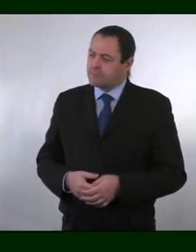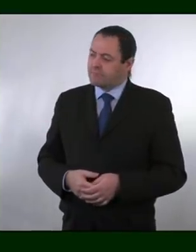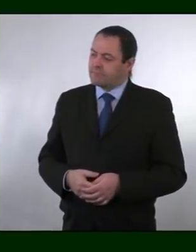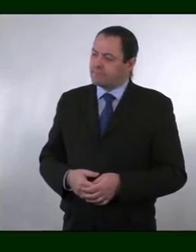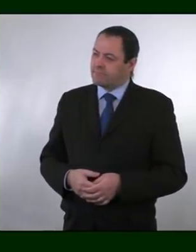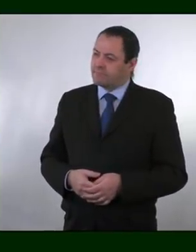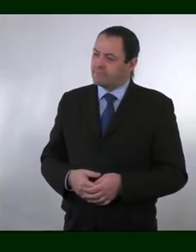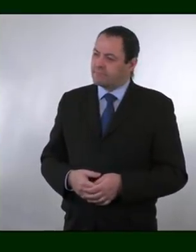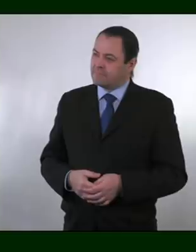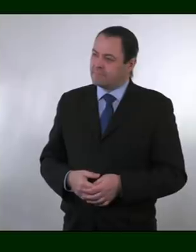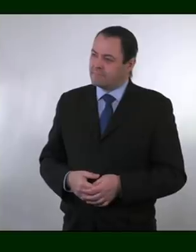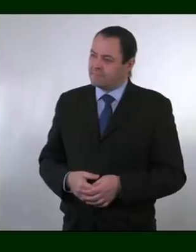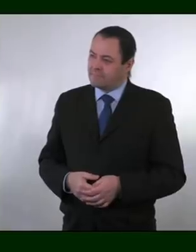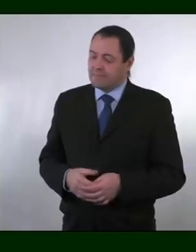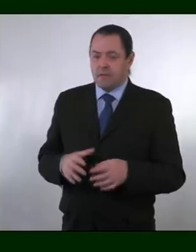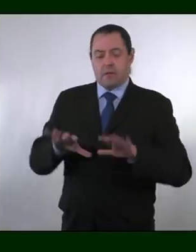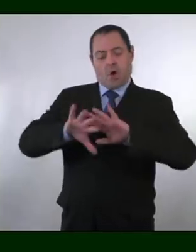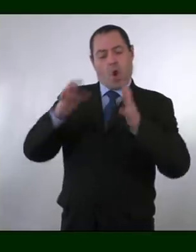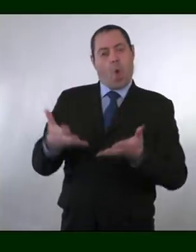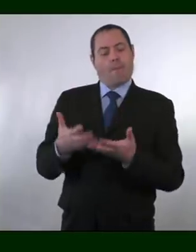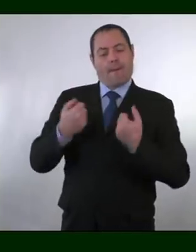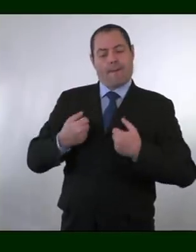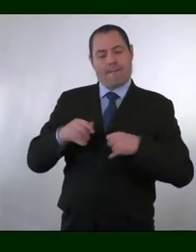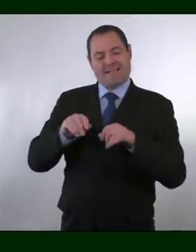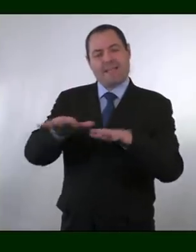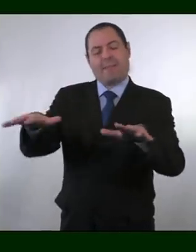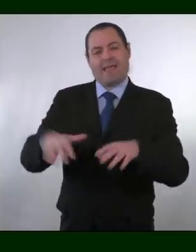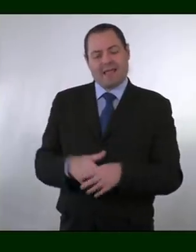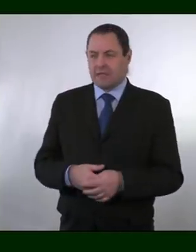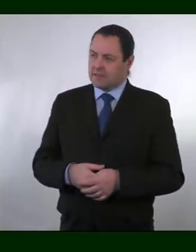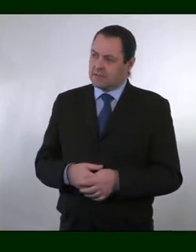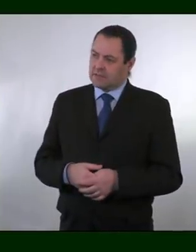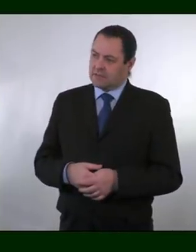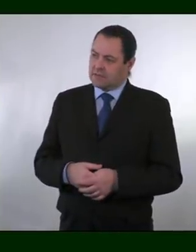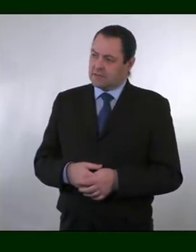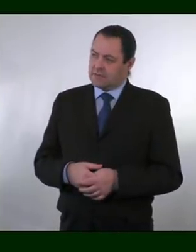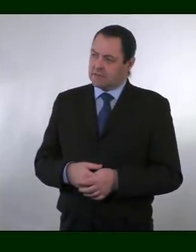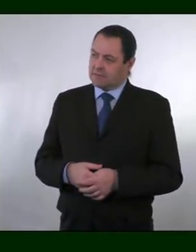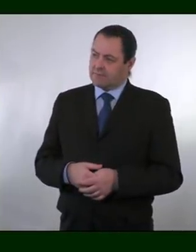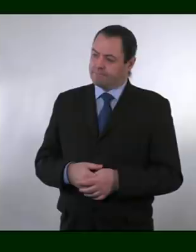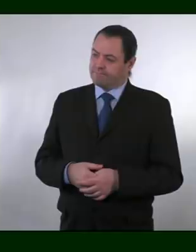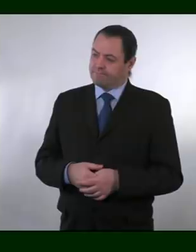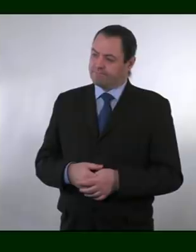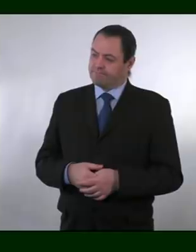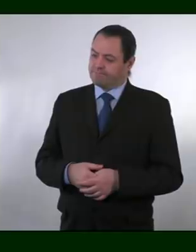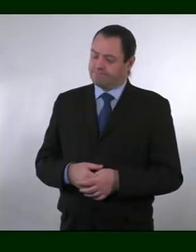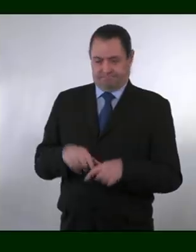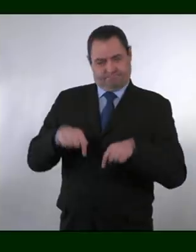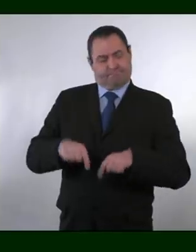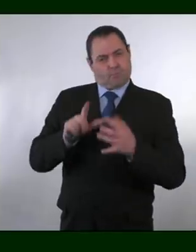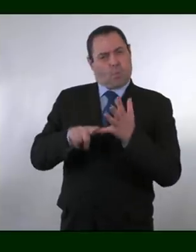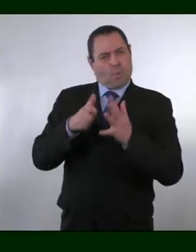This is a global pandemic and one in which the UK has, as the hon. Gentleman rightly says,